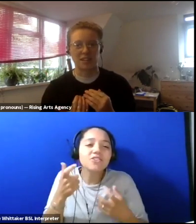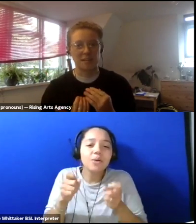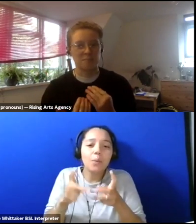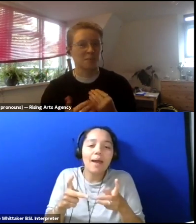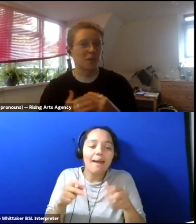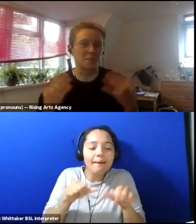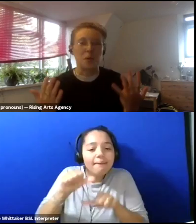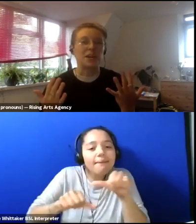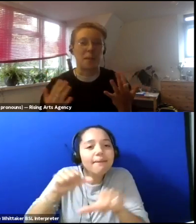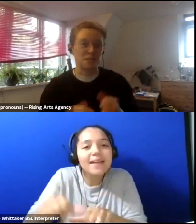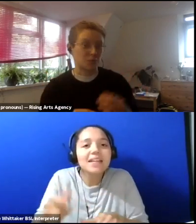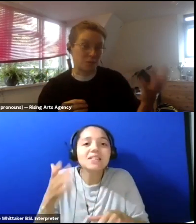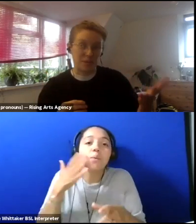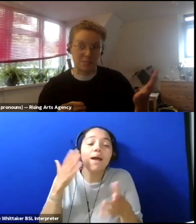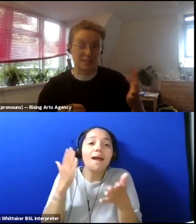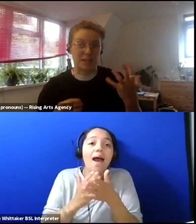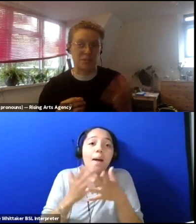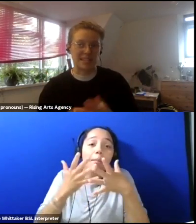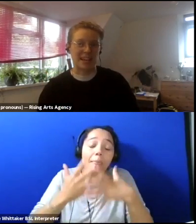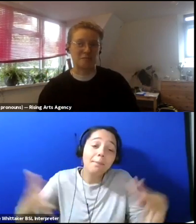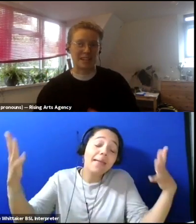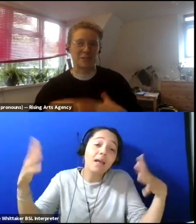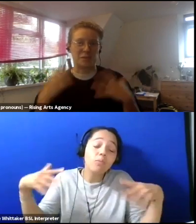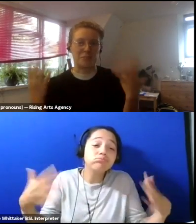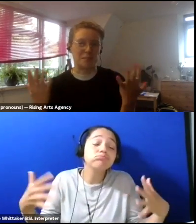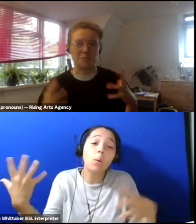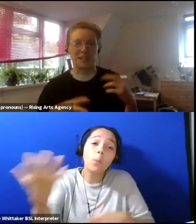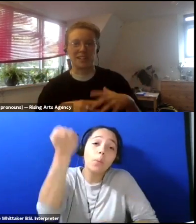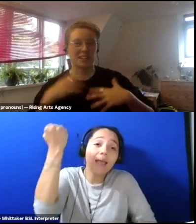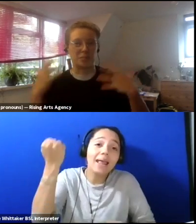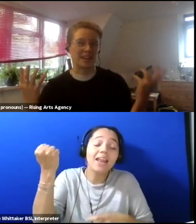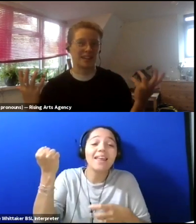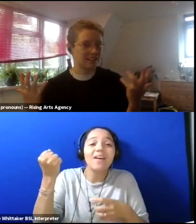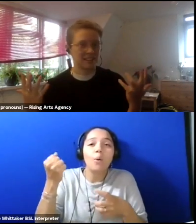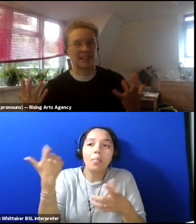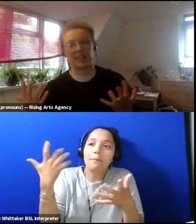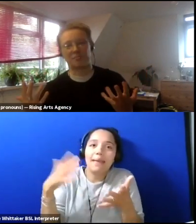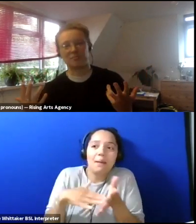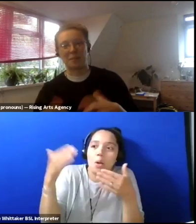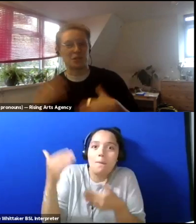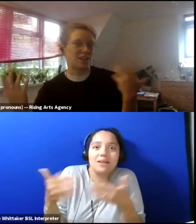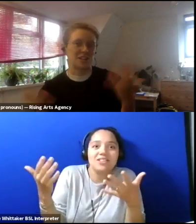when the moment comes for the big, big, spectacular win or the big moment, the big